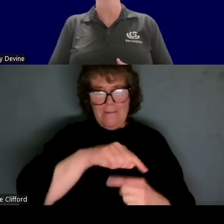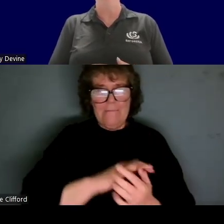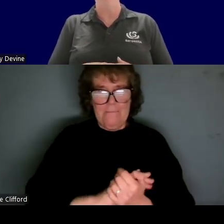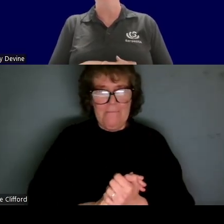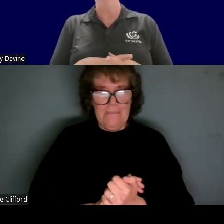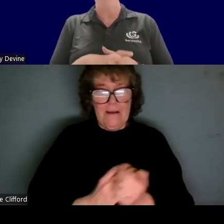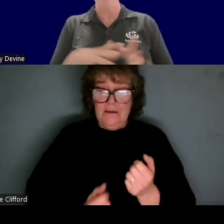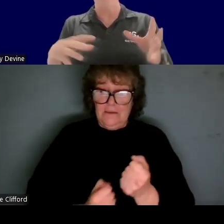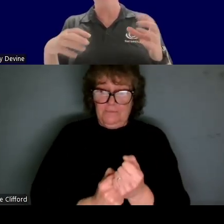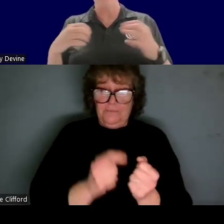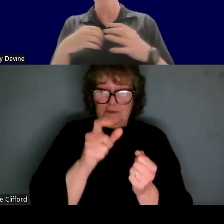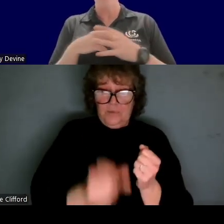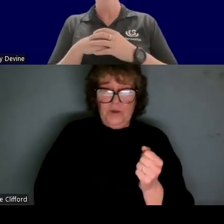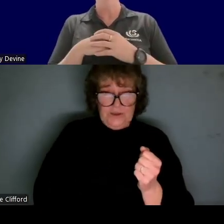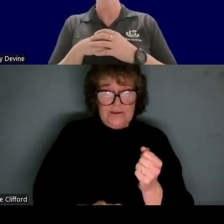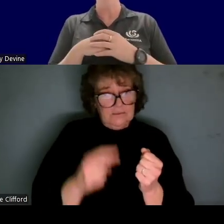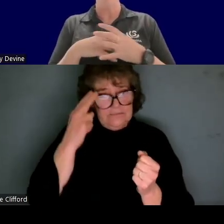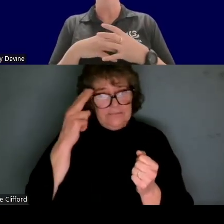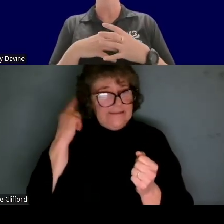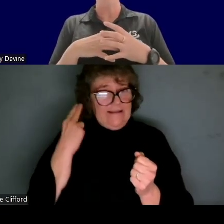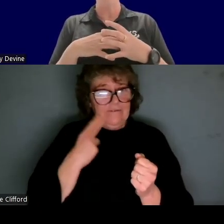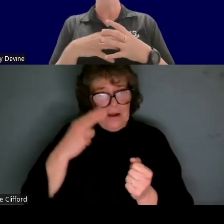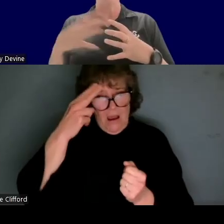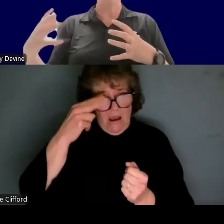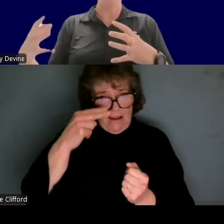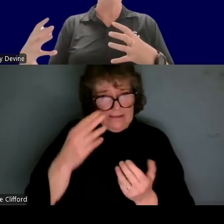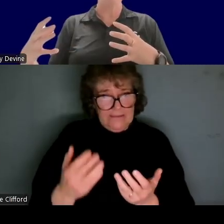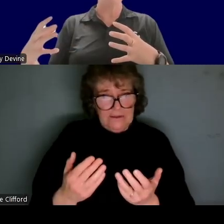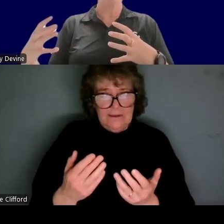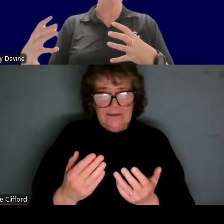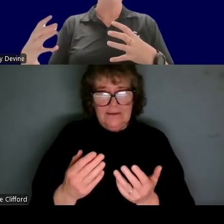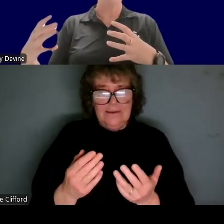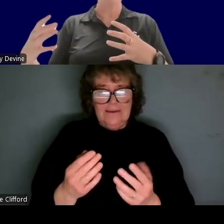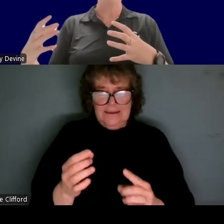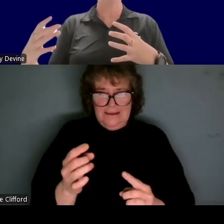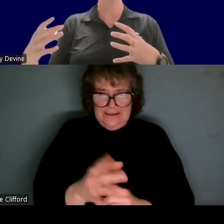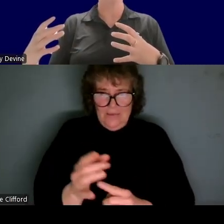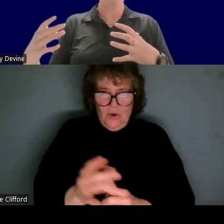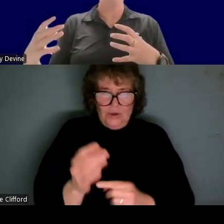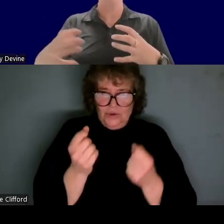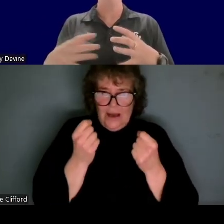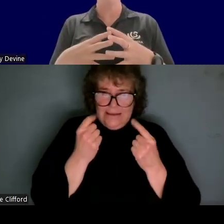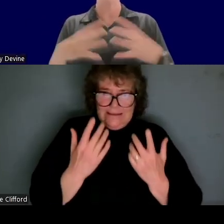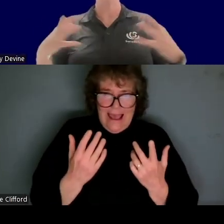deafblindness understand that we are their conduit to understanding their world, and